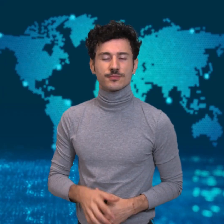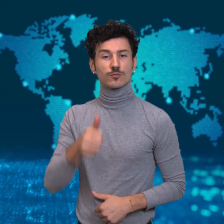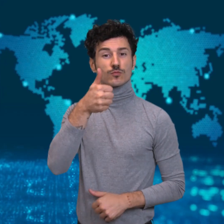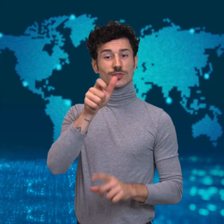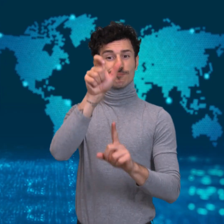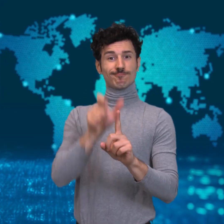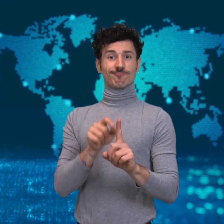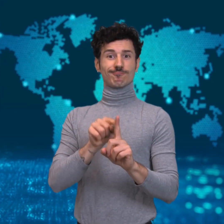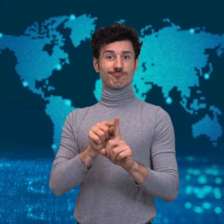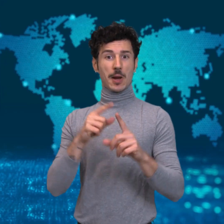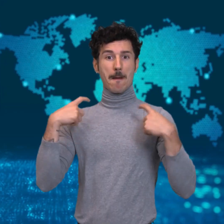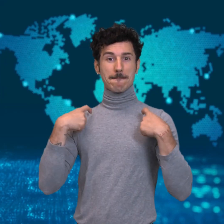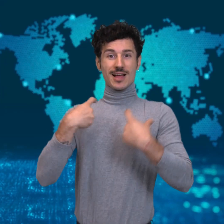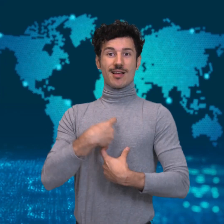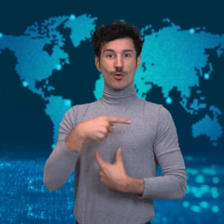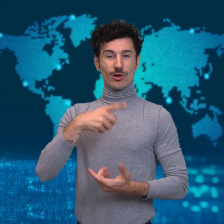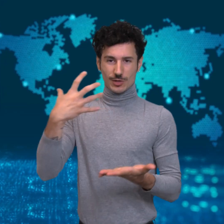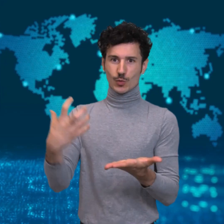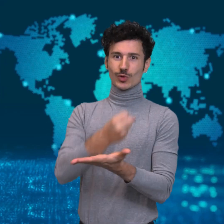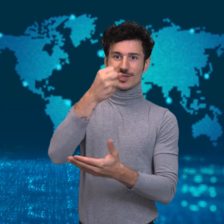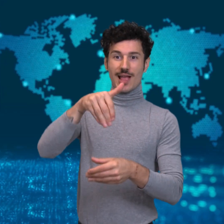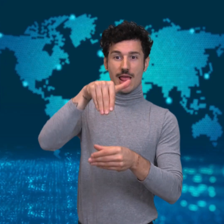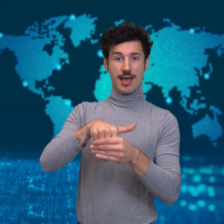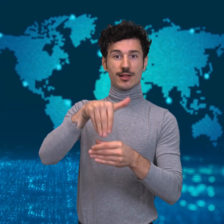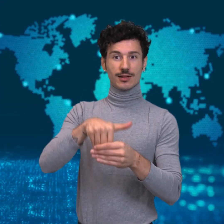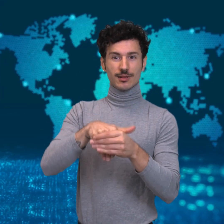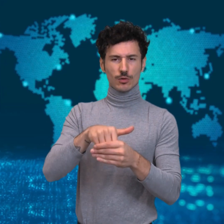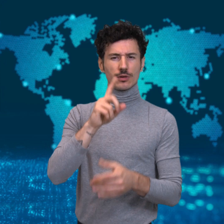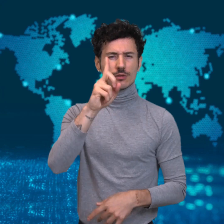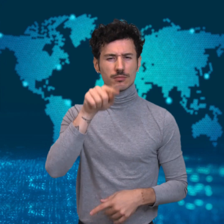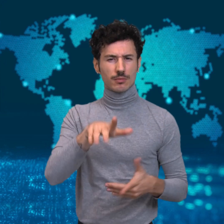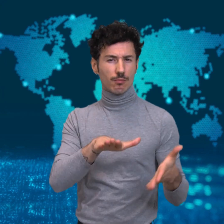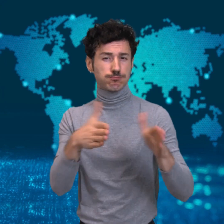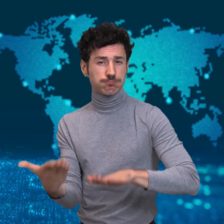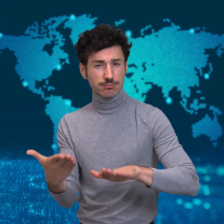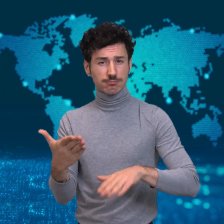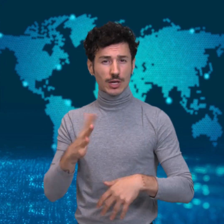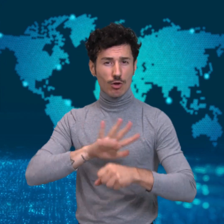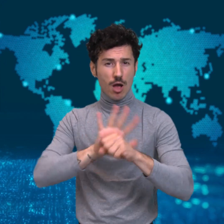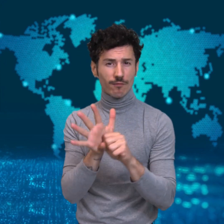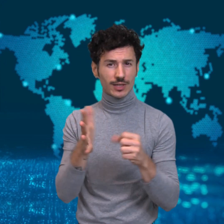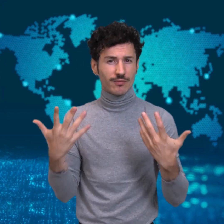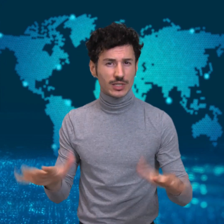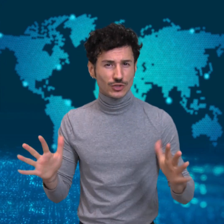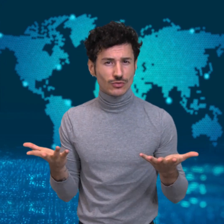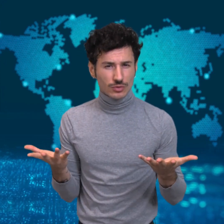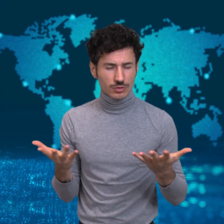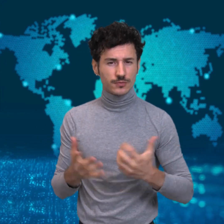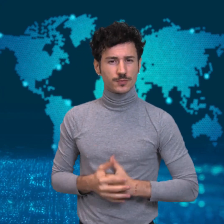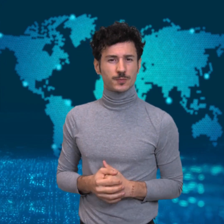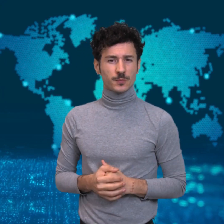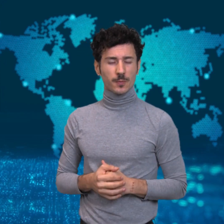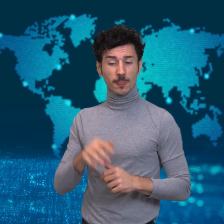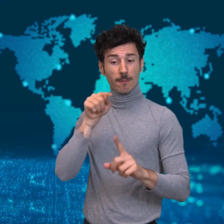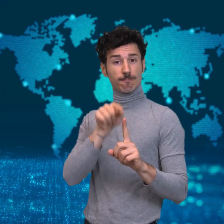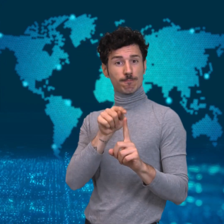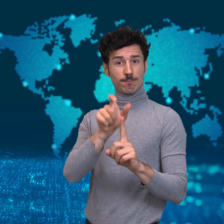[Alessio]: A mayor won an election even though he had already died of COVID-19.